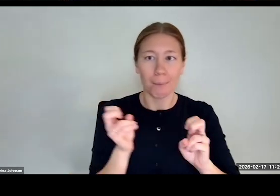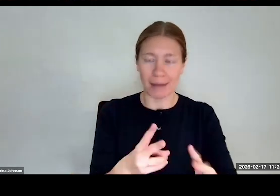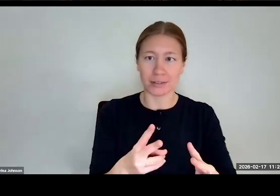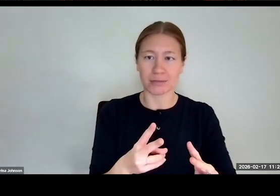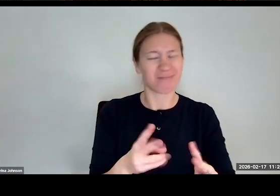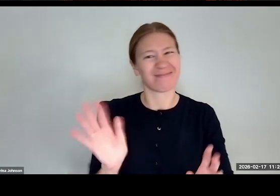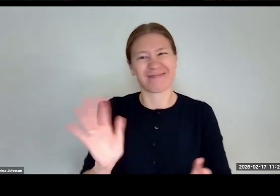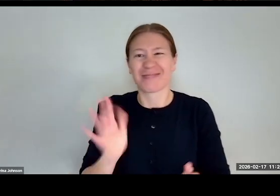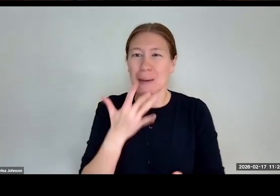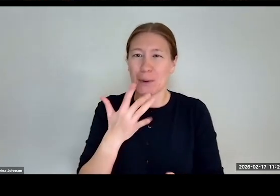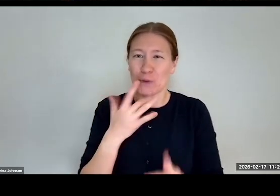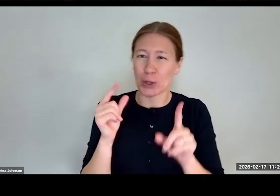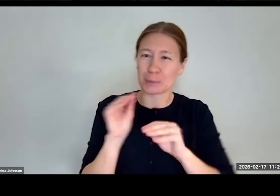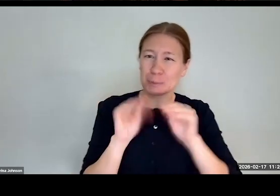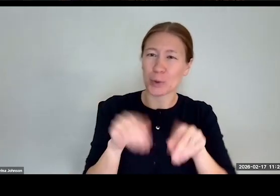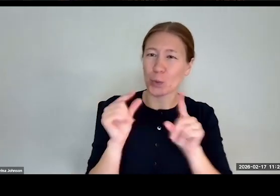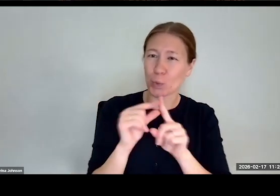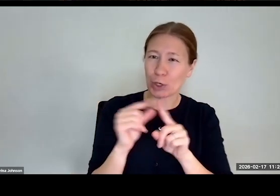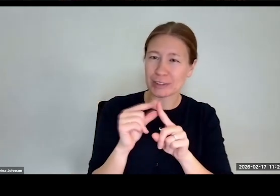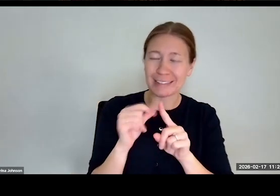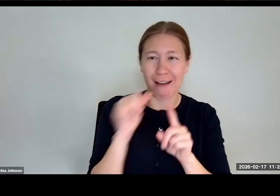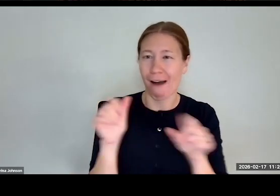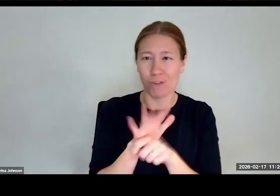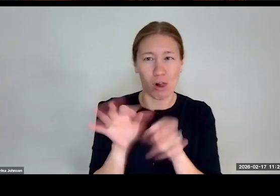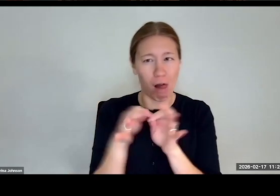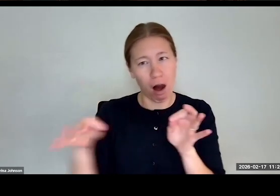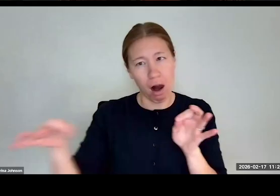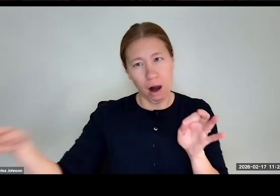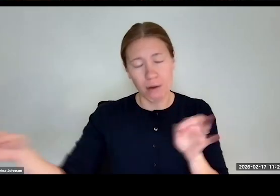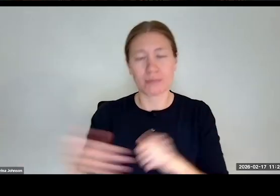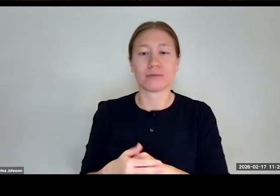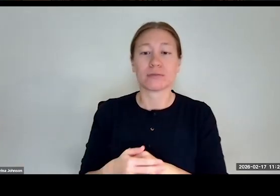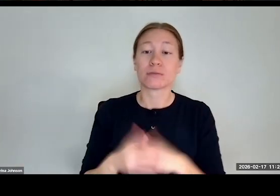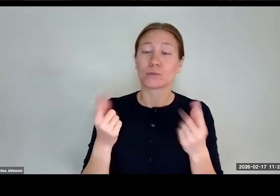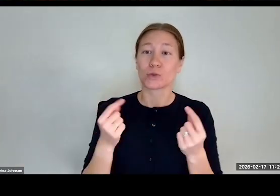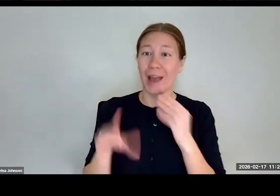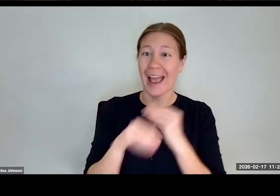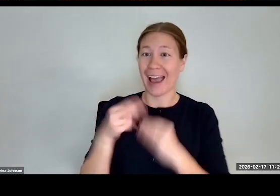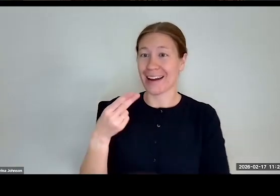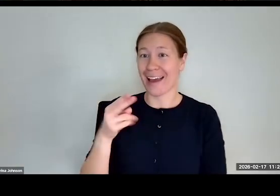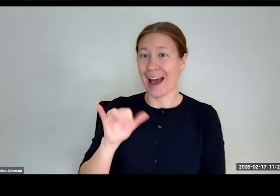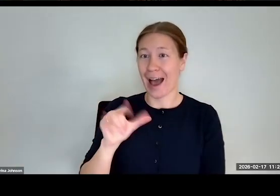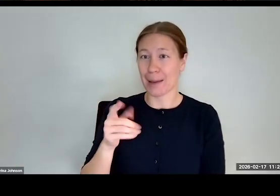that are represented on the screen that describe where that link goes. And then we wanna hyperlink the link to that descriptive text.